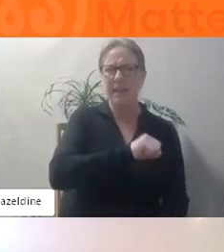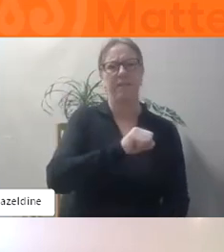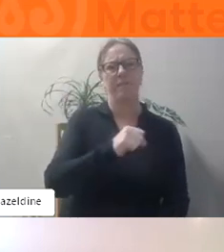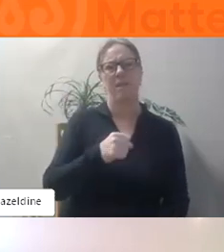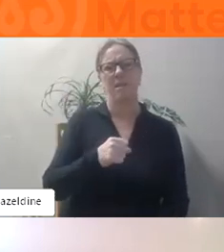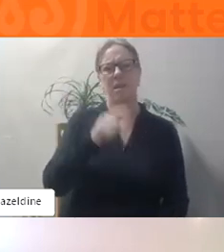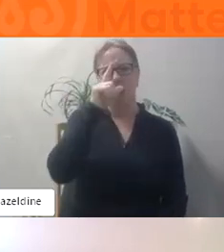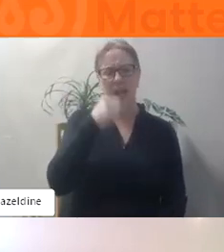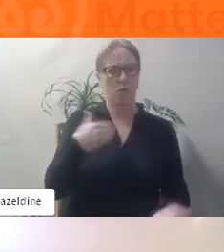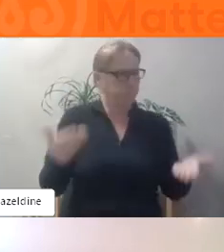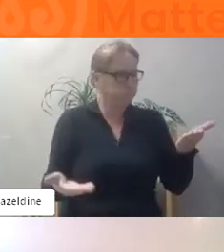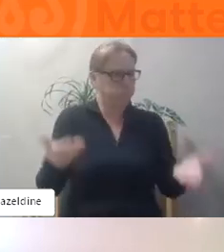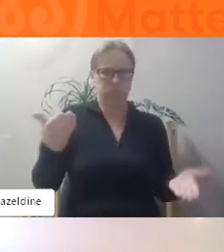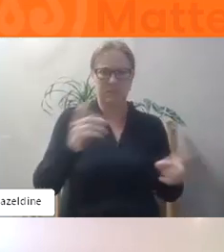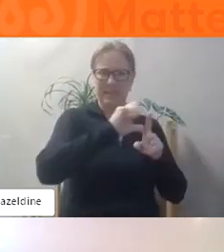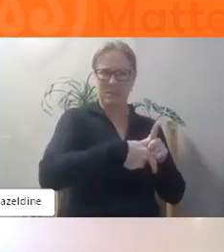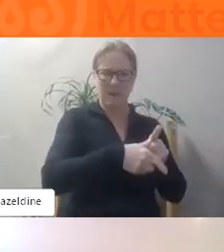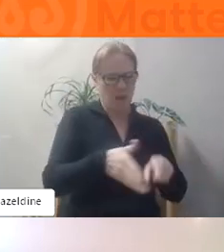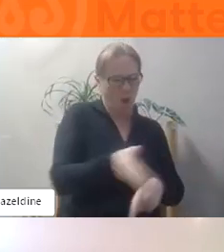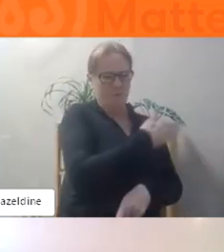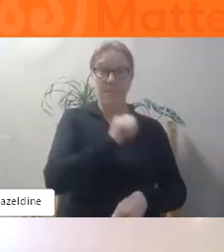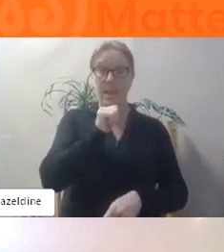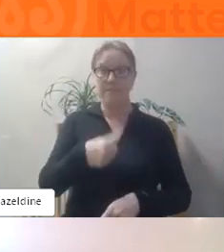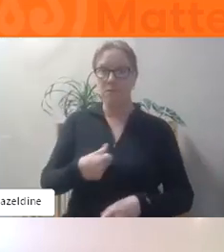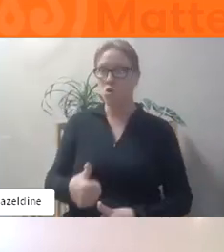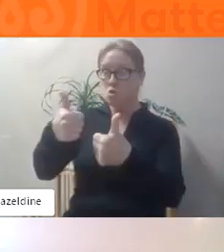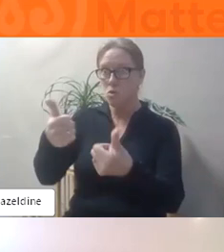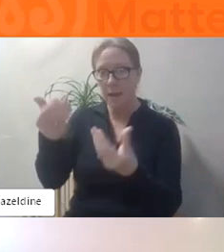the disability if I was well educated. From my perspective this is an